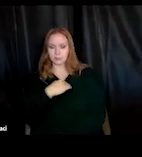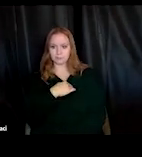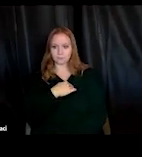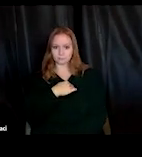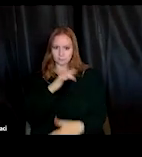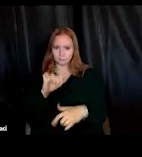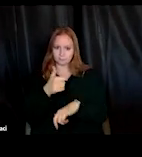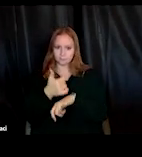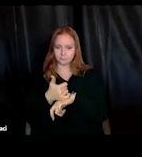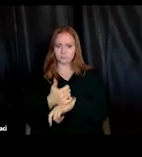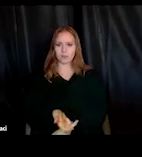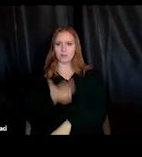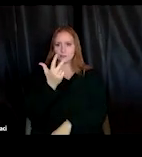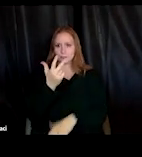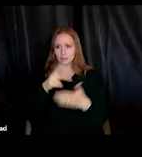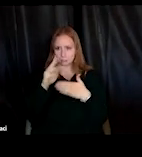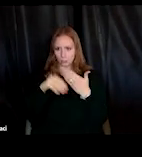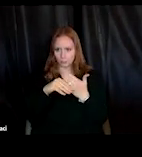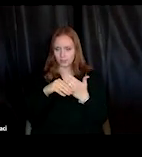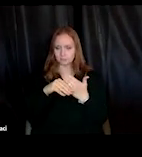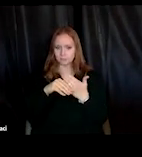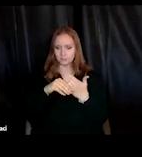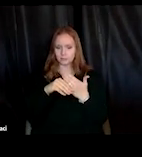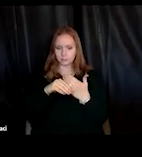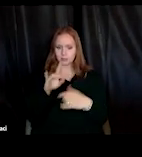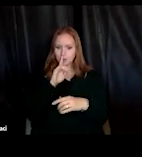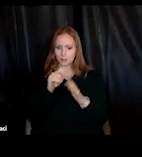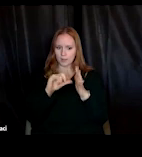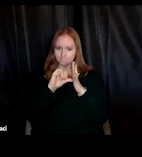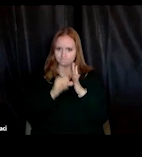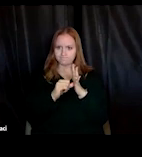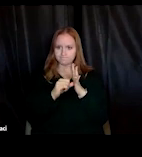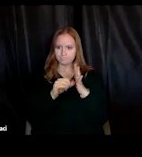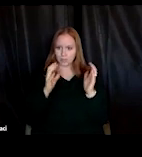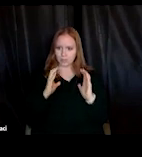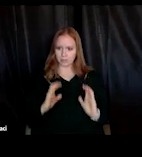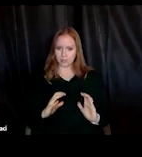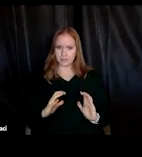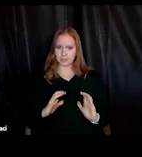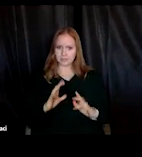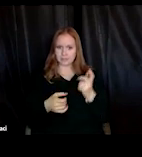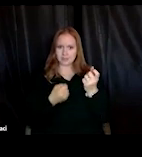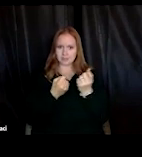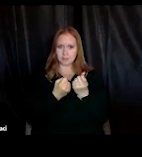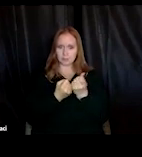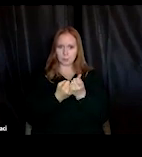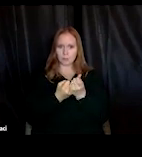that really emphasize what clients in permanent supportive housing or rapid rehousing need.